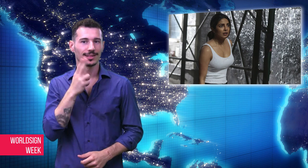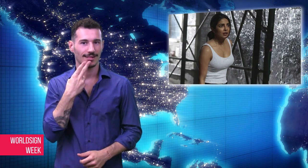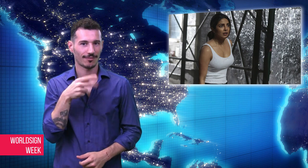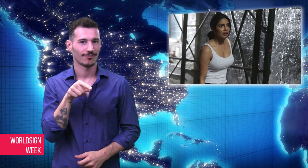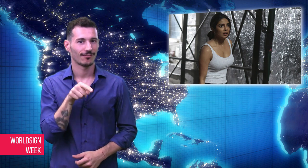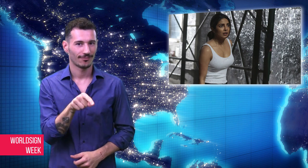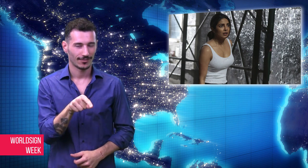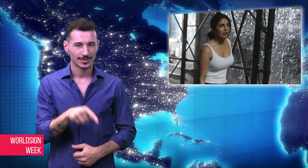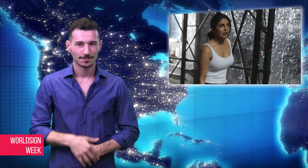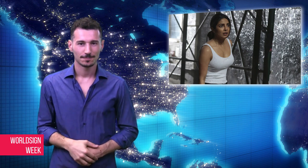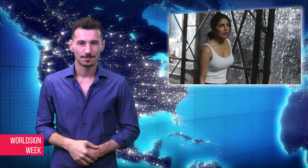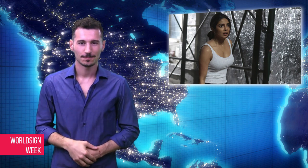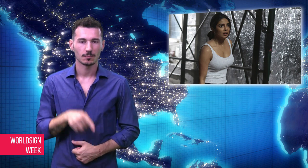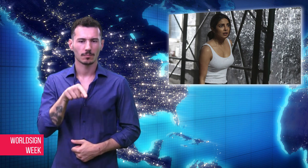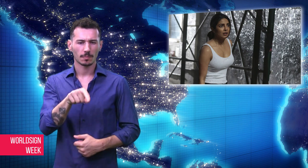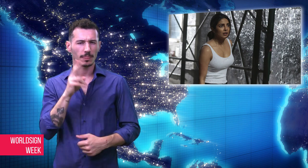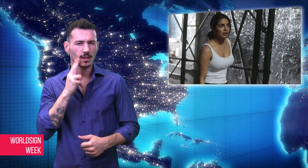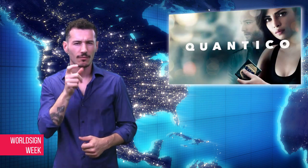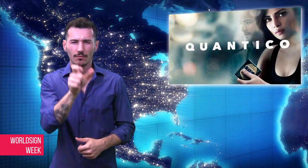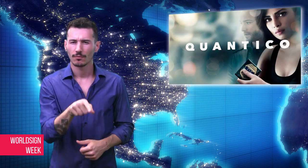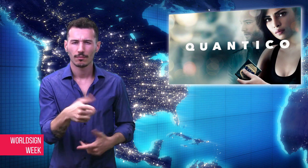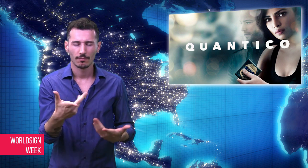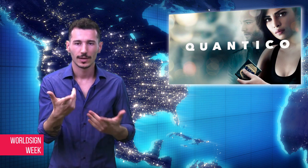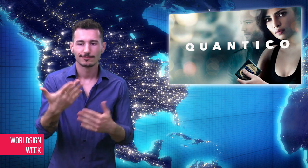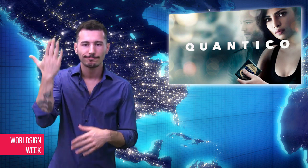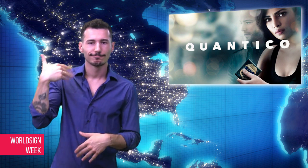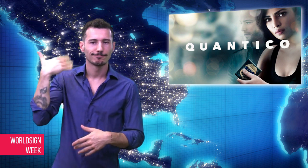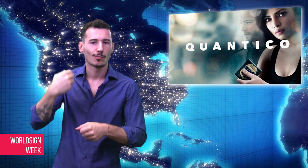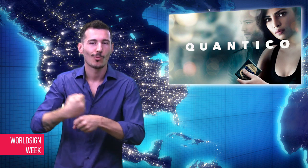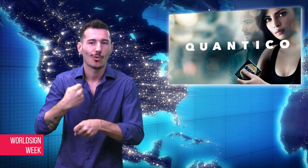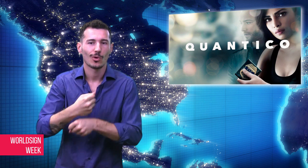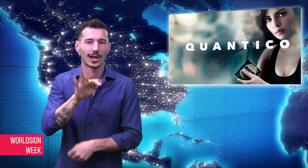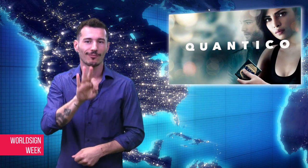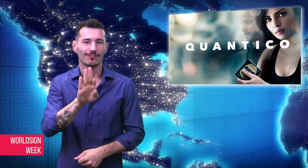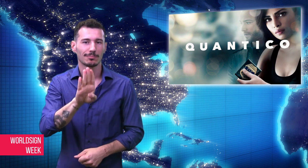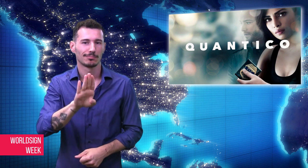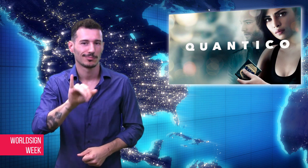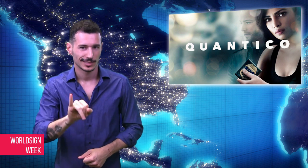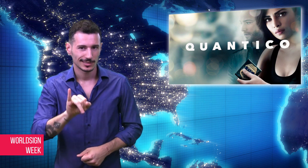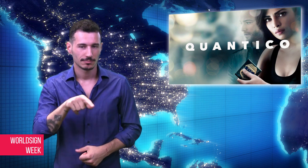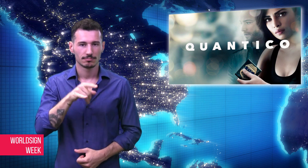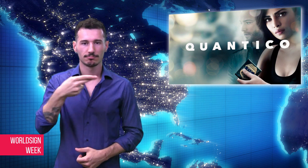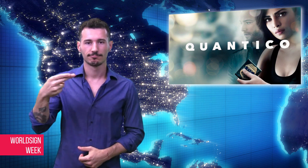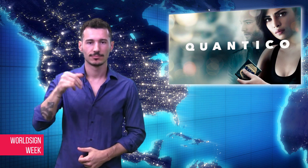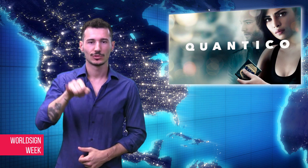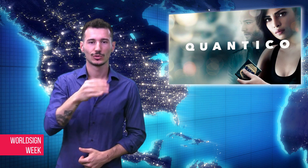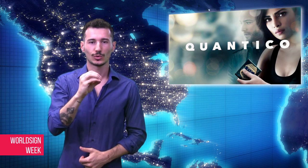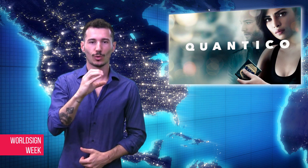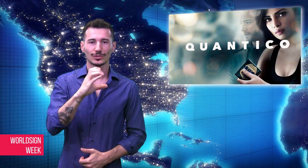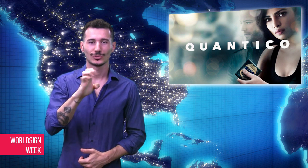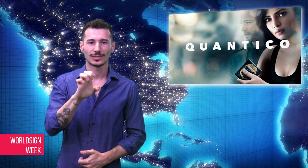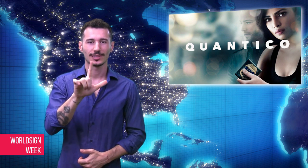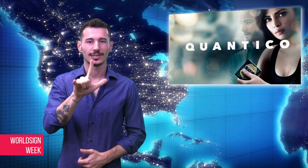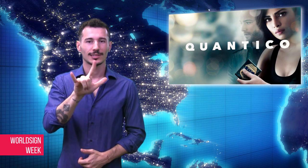Jocelyn Turner is added to the team. Jocelyn, played by Marlee Matlin, was